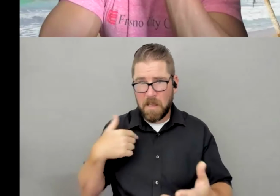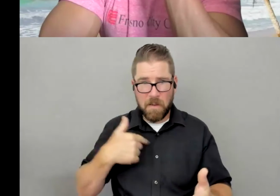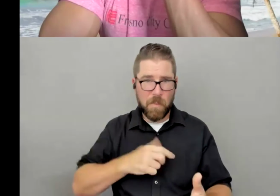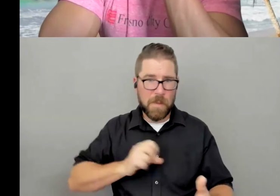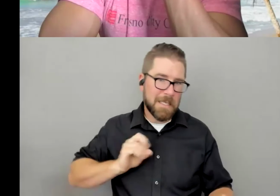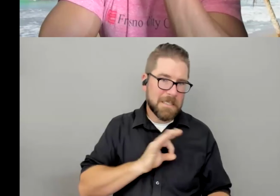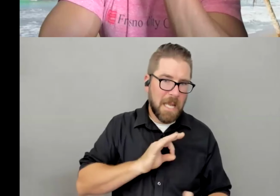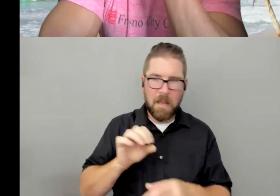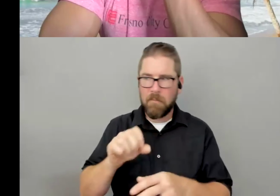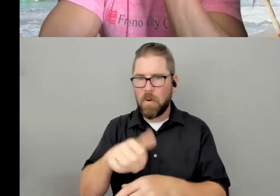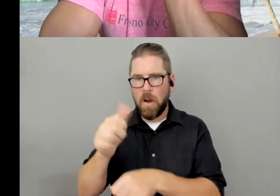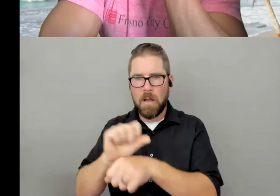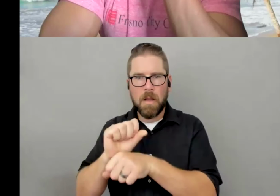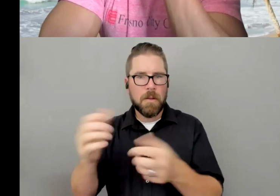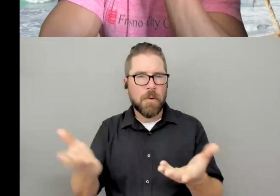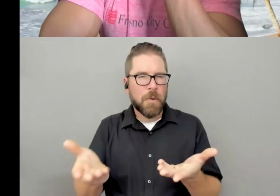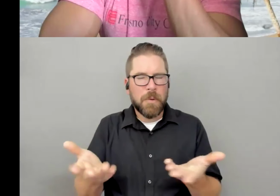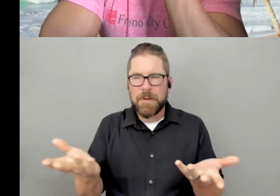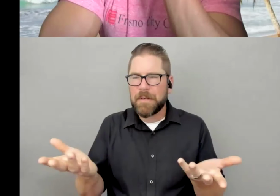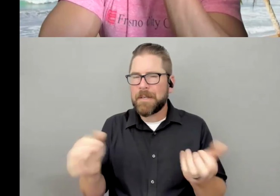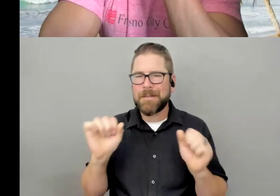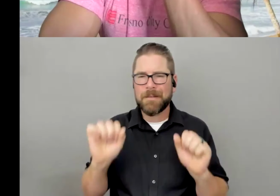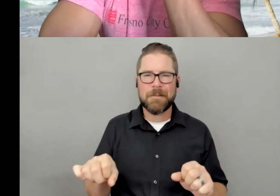can go to like a virtual